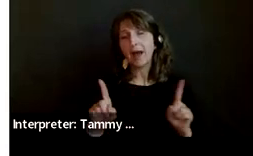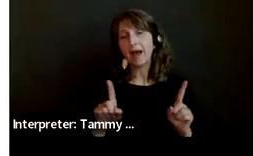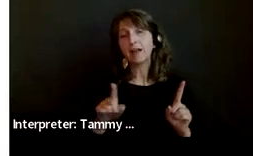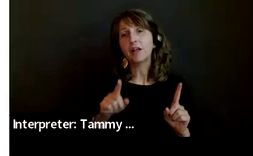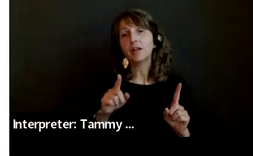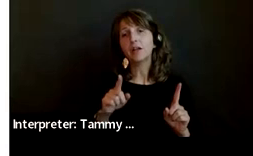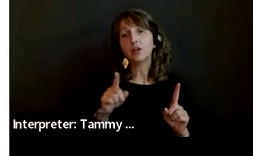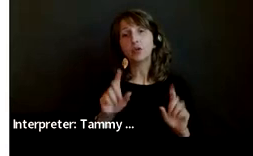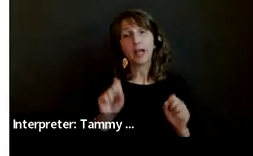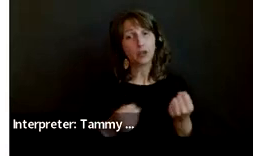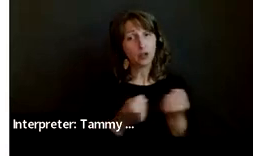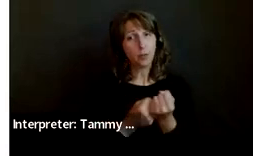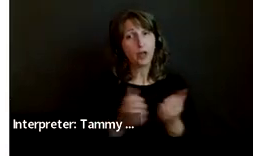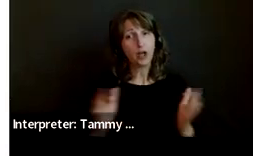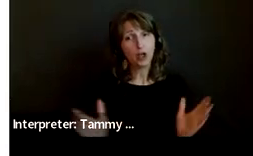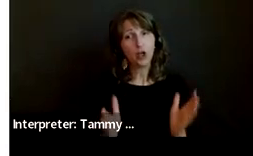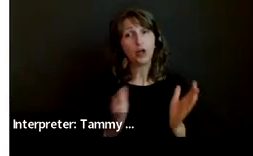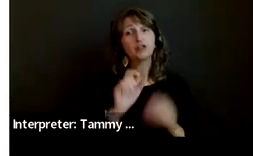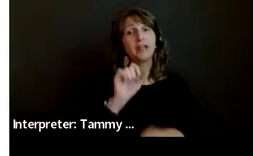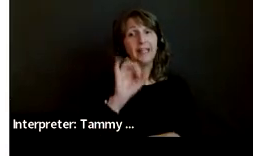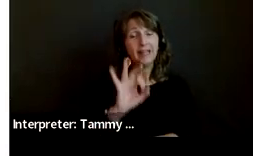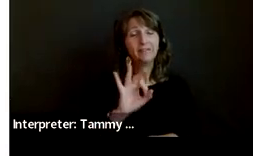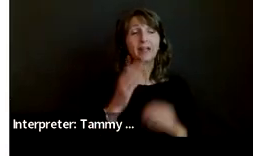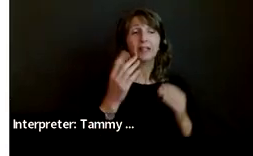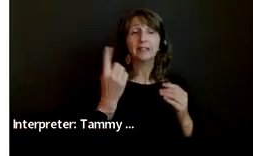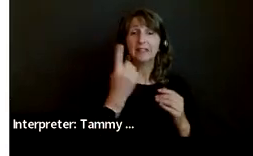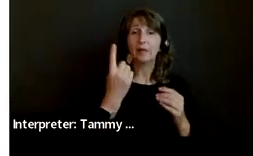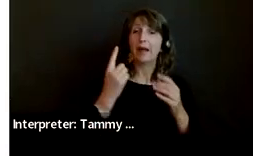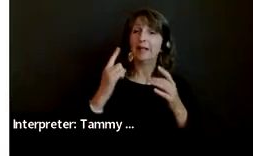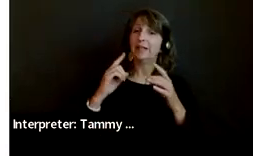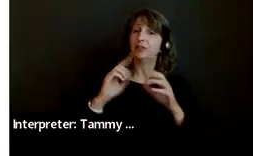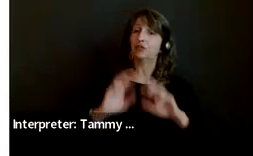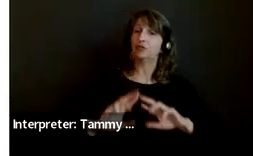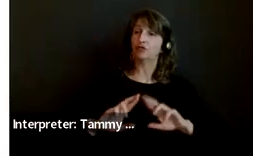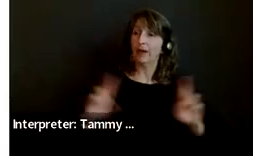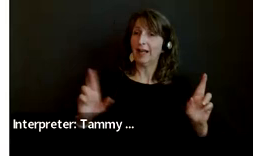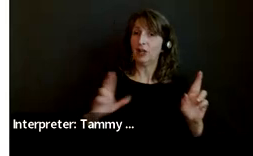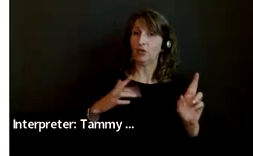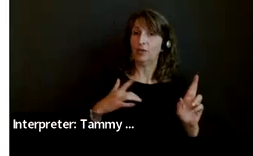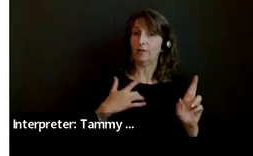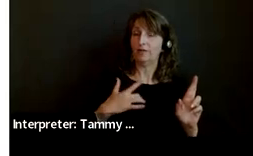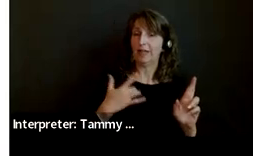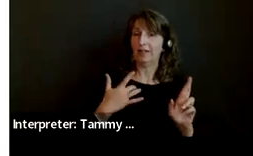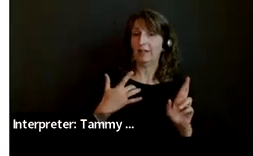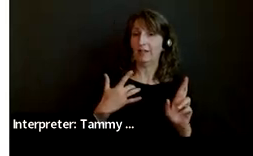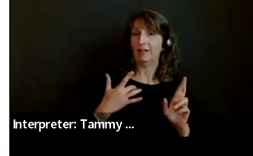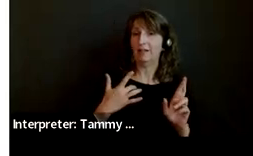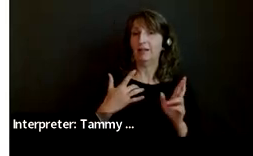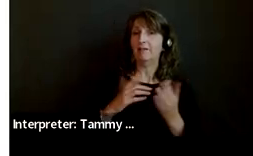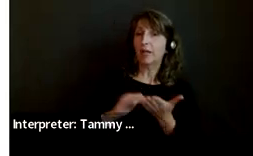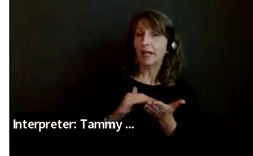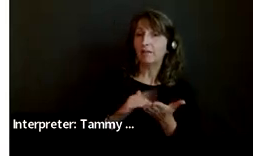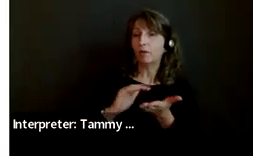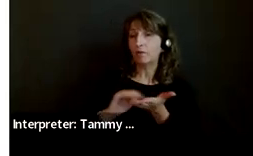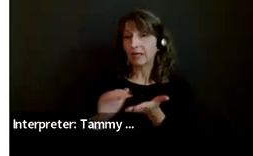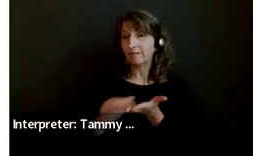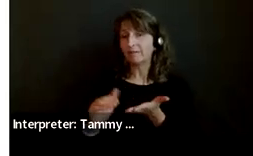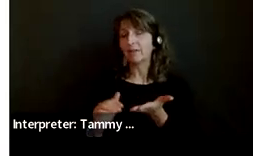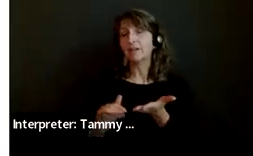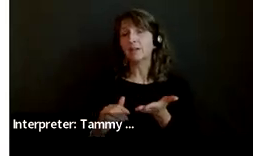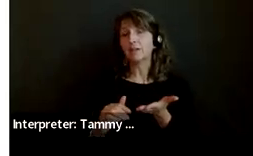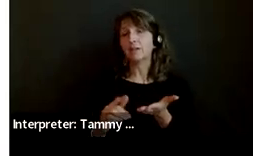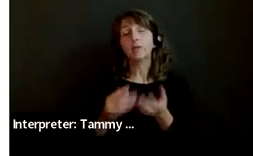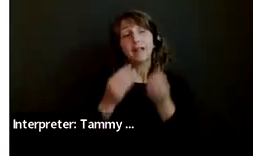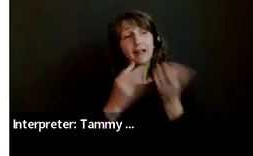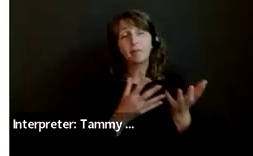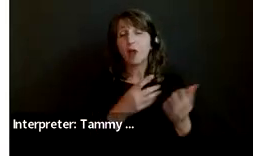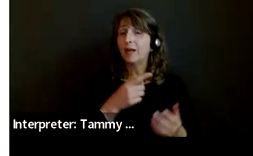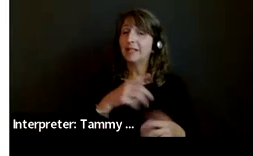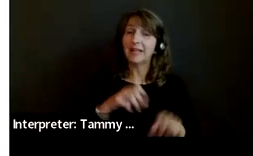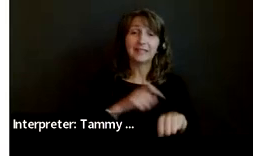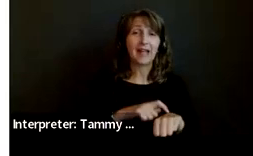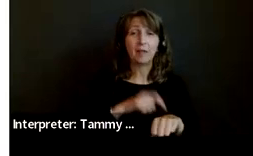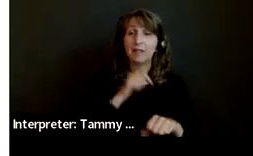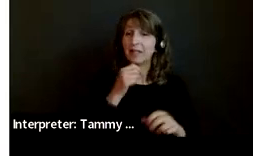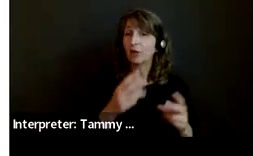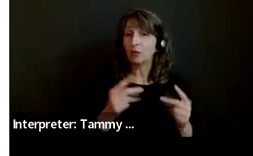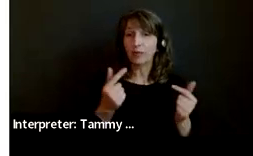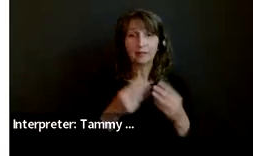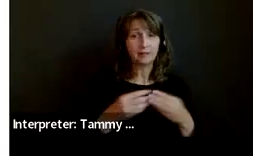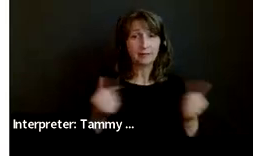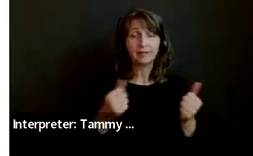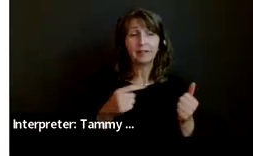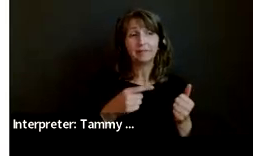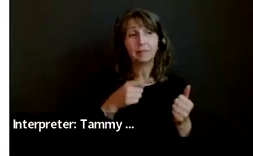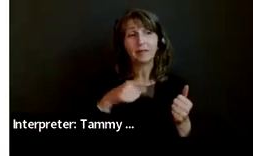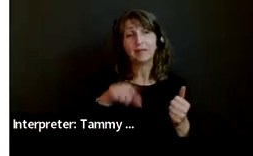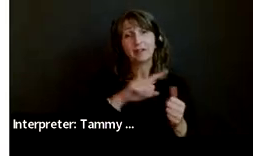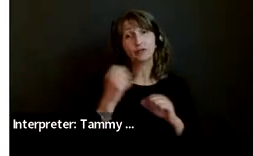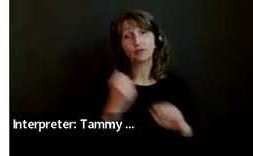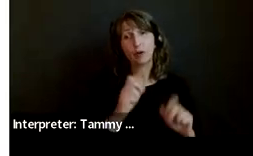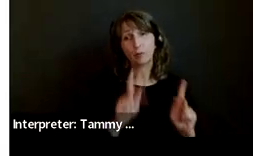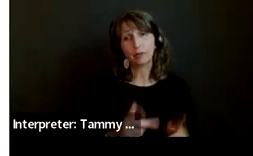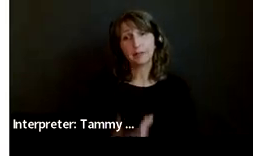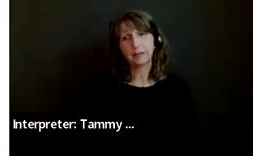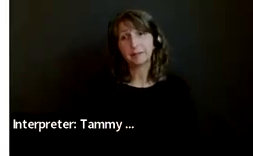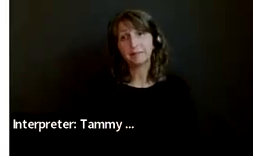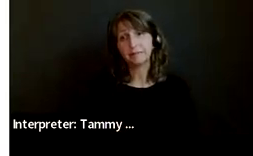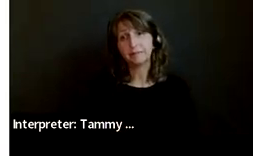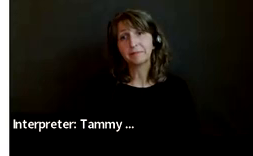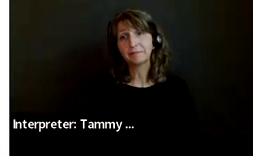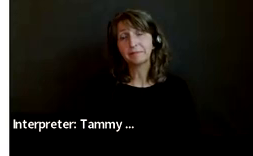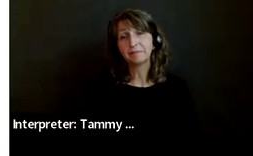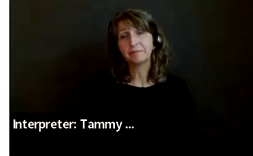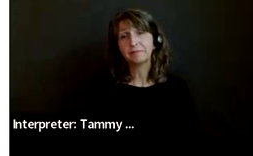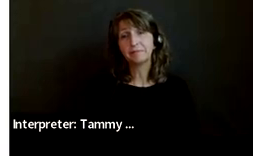That you can support and encourage whenever someone on their journey starts to get to that place. Of wanting to feel forgiveness and letting them know that it takes time, but they're being very strong.